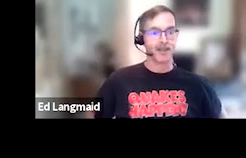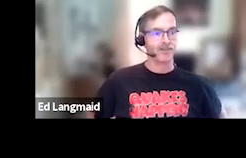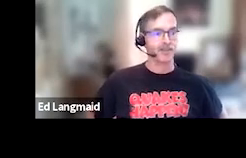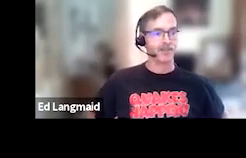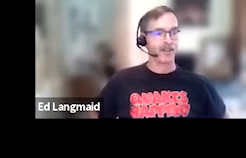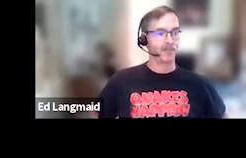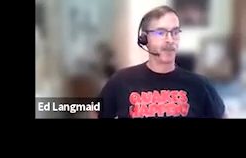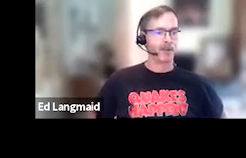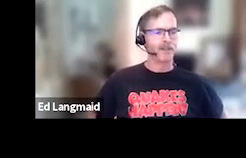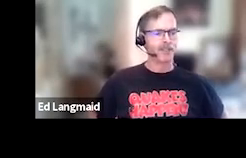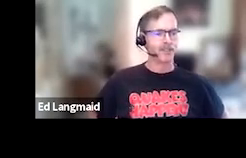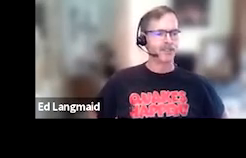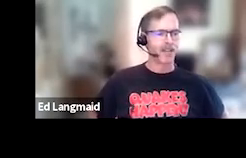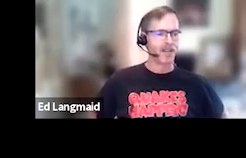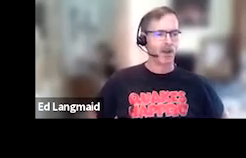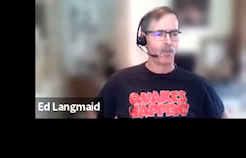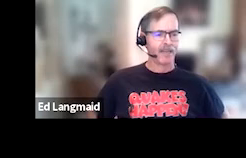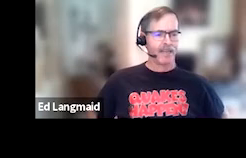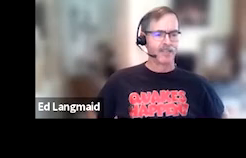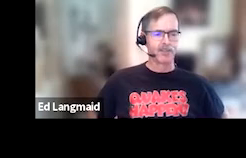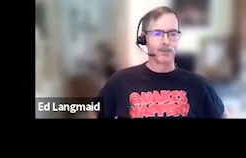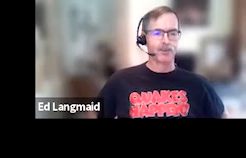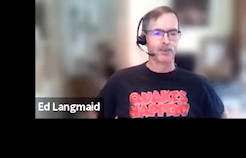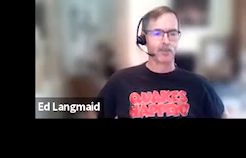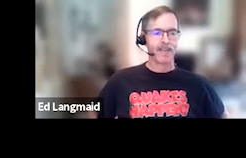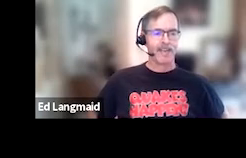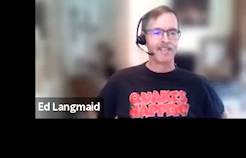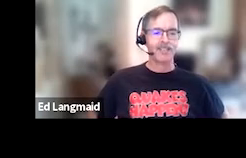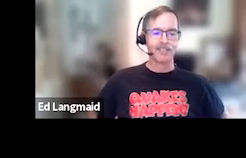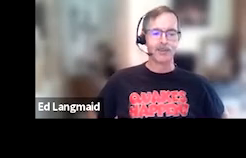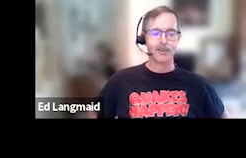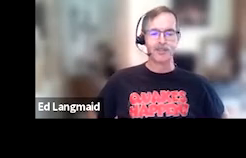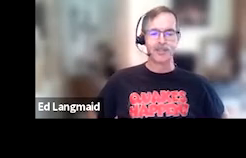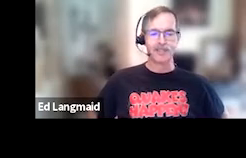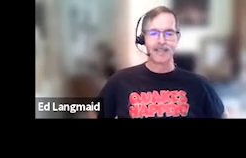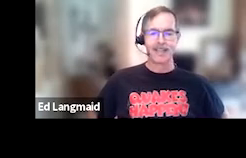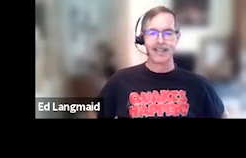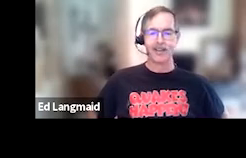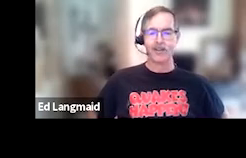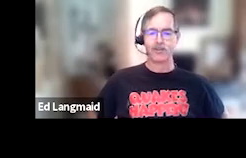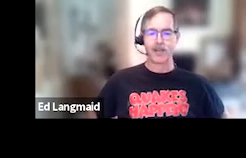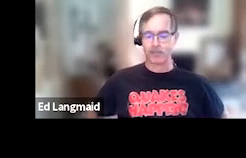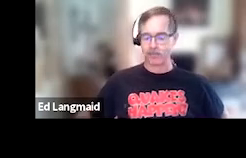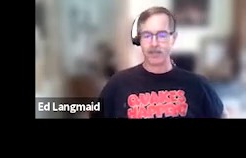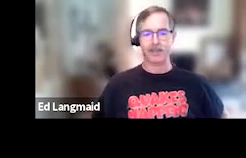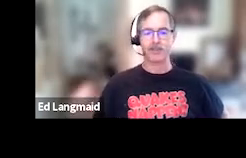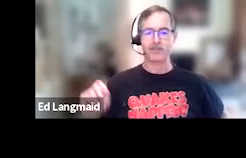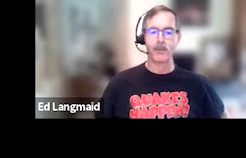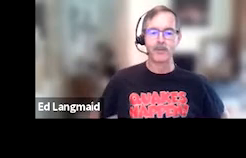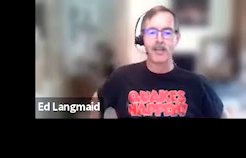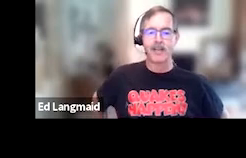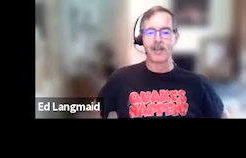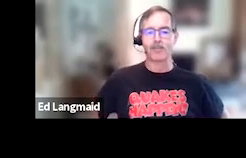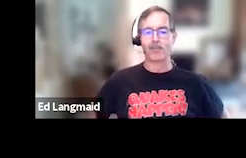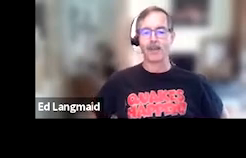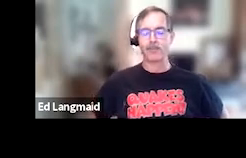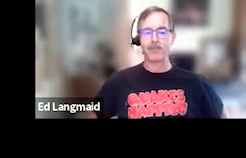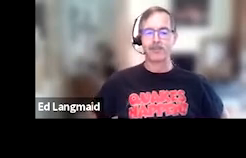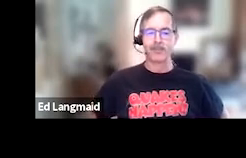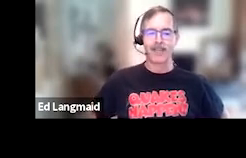Ed Langmaid: question is was this purchase project worth worth the investment because we only covered 55 people i'll let you decide 186 URL 186 year old resident.